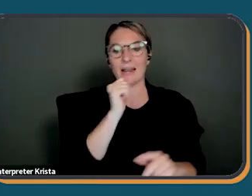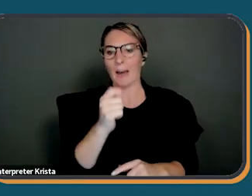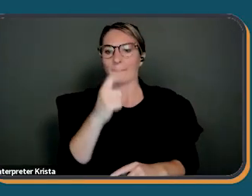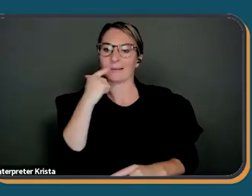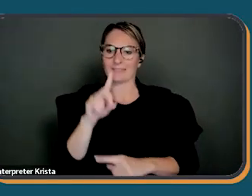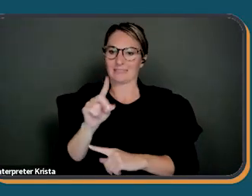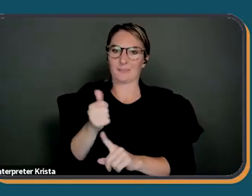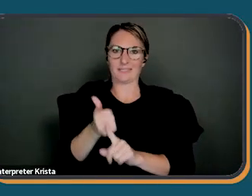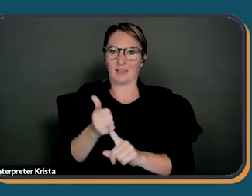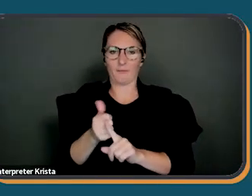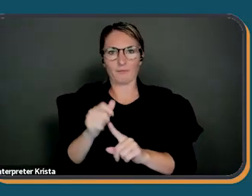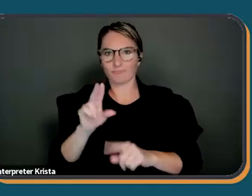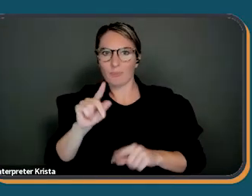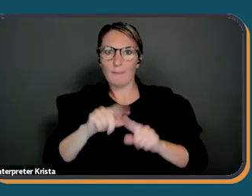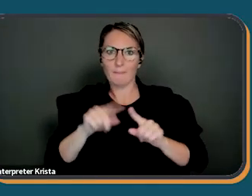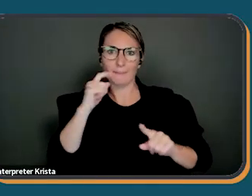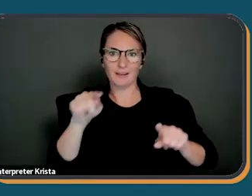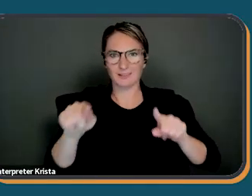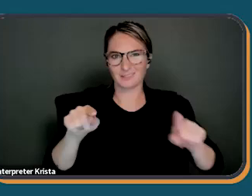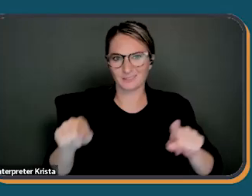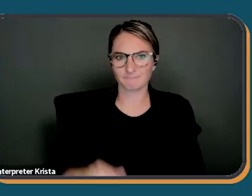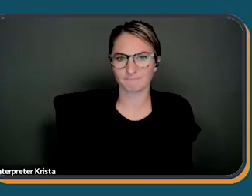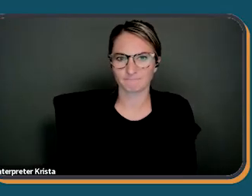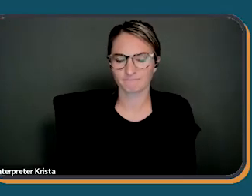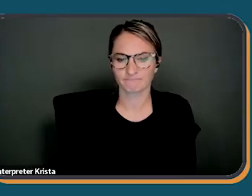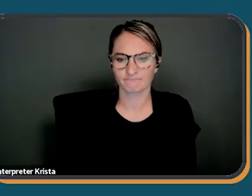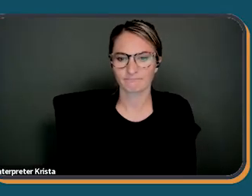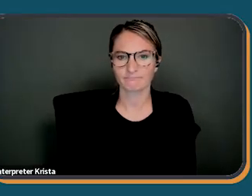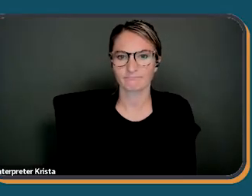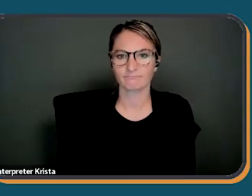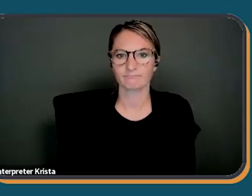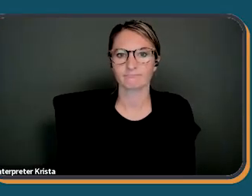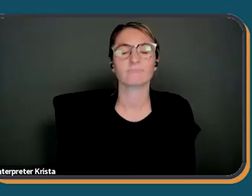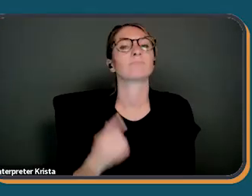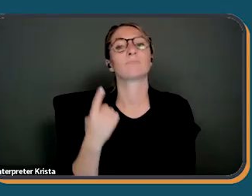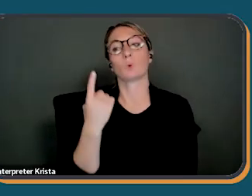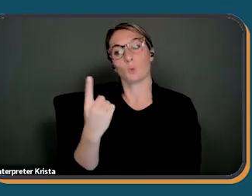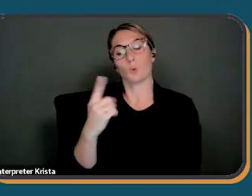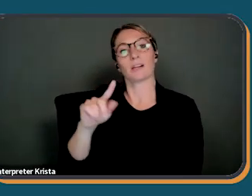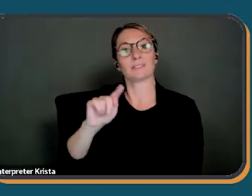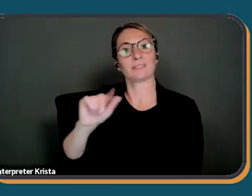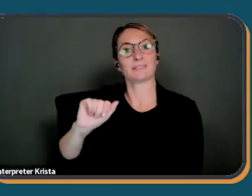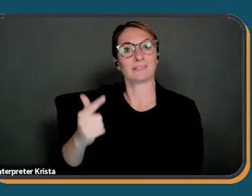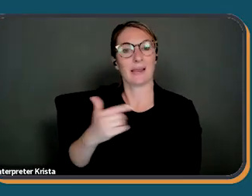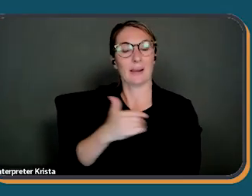I'd like to talk to you about one of our technical advisory group members. This person identifies as hard of hearing